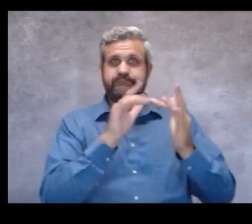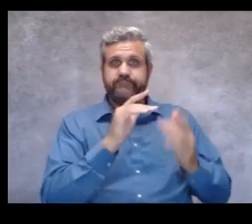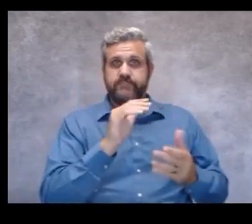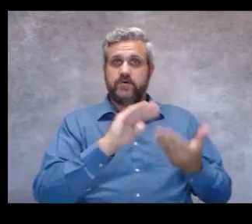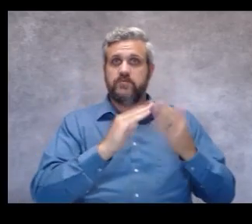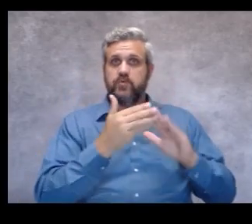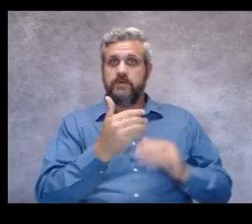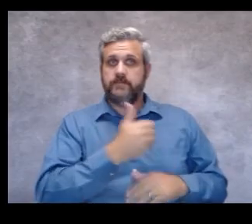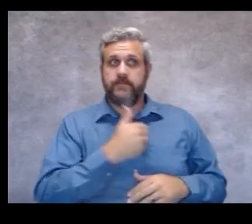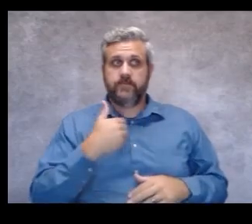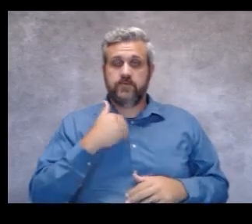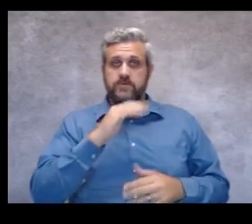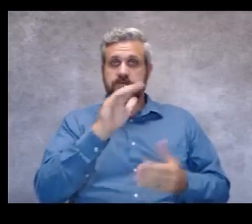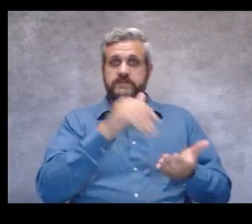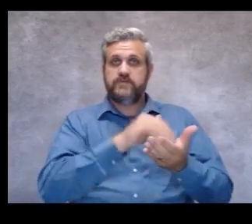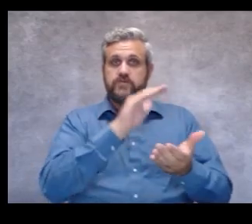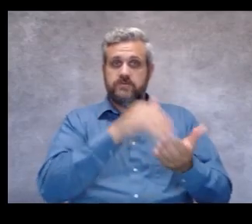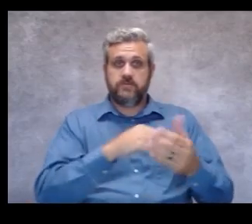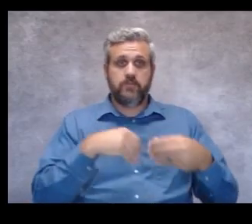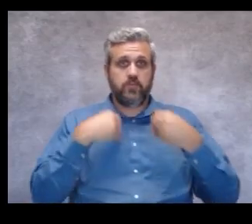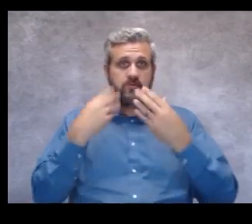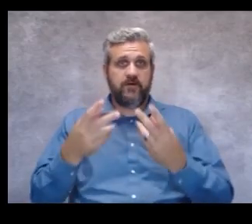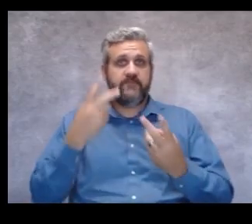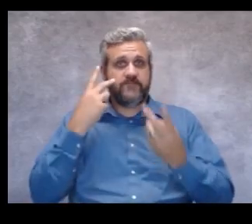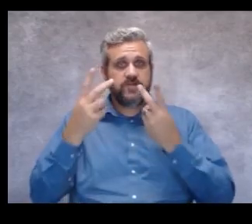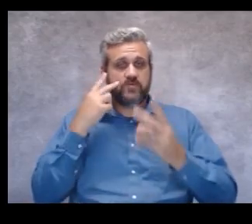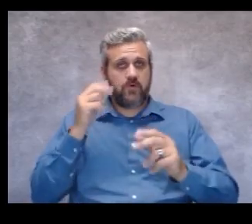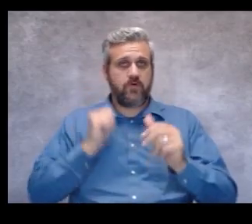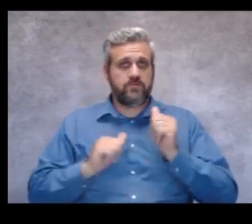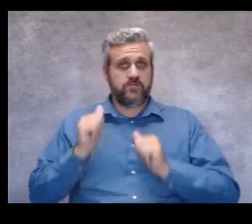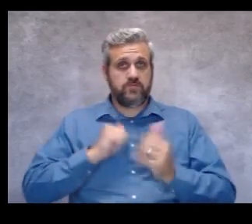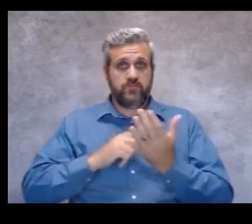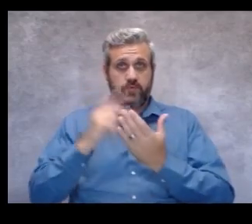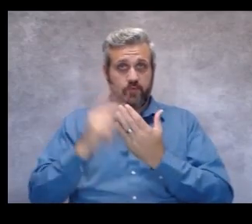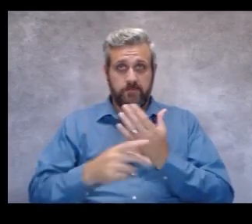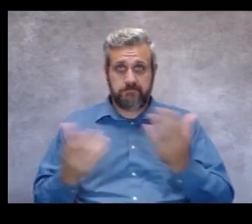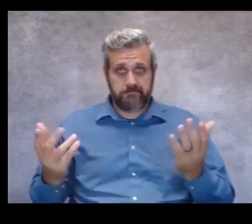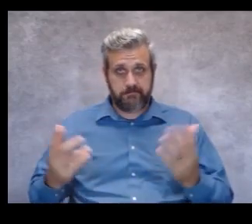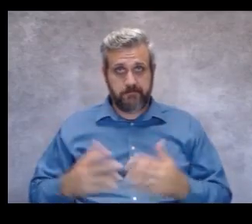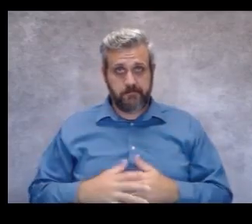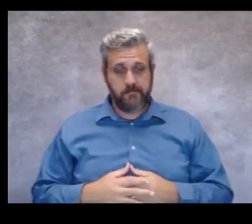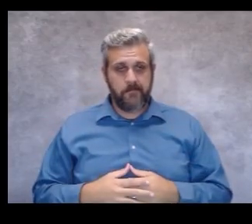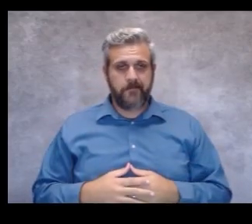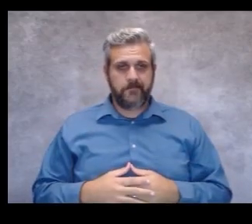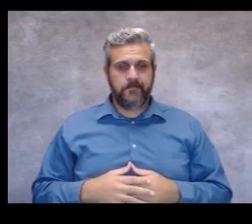centers. They may offer visual and performing arts programs.